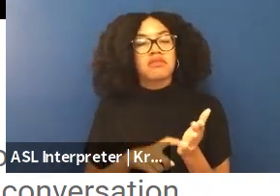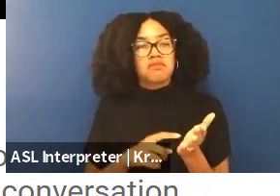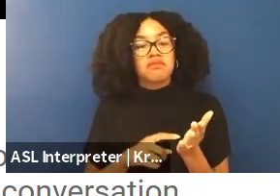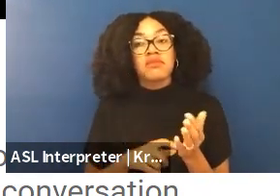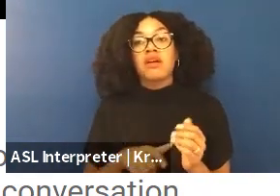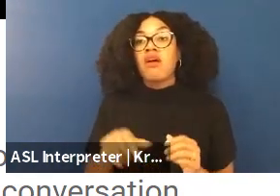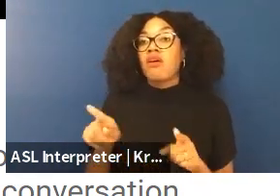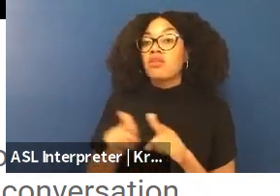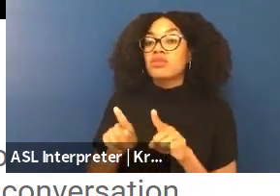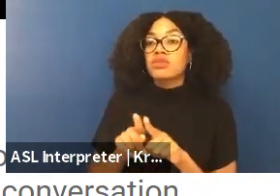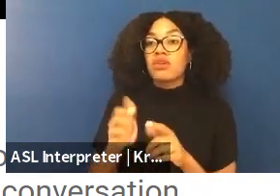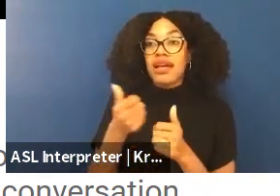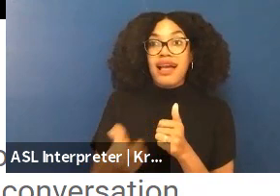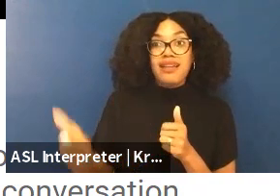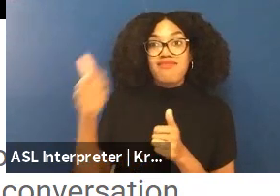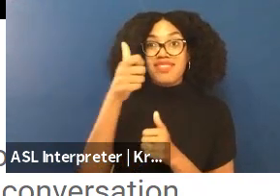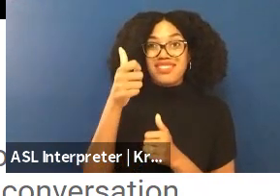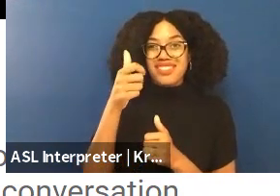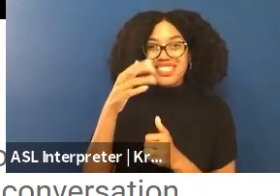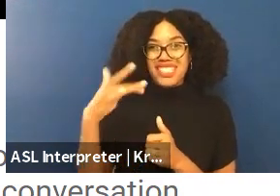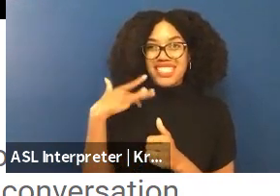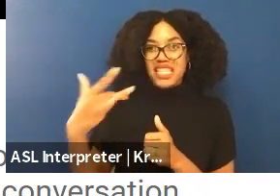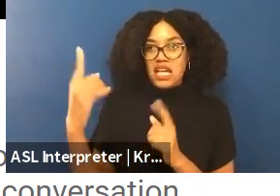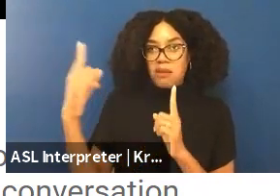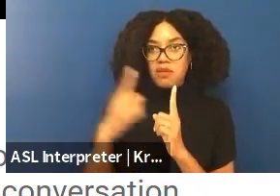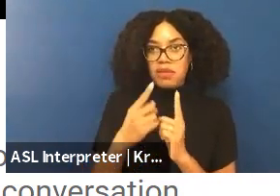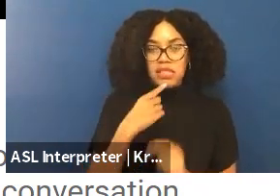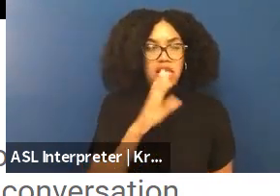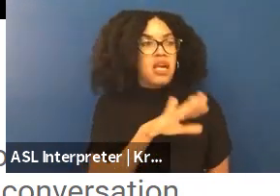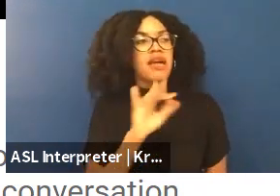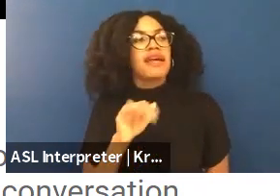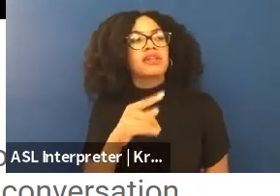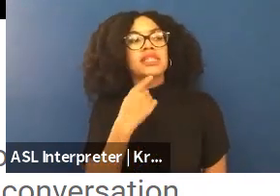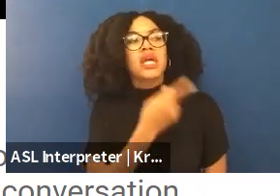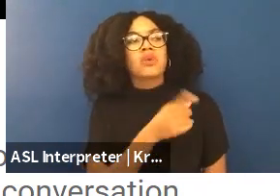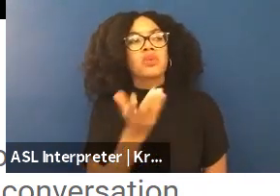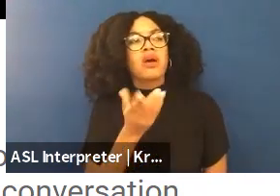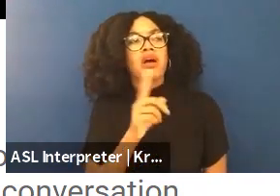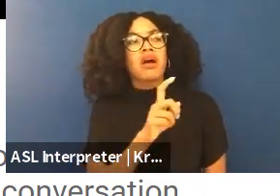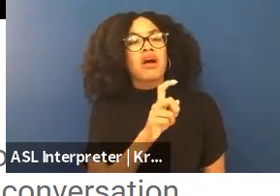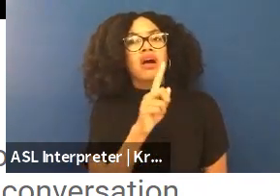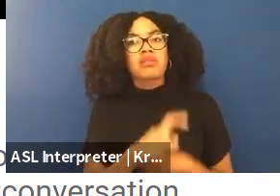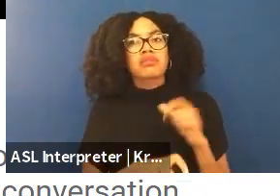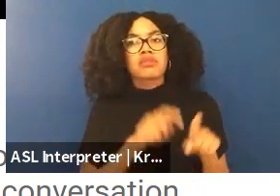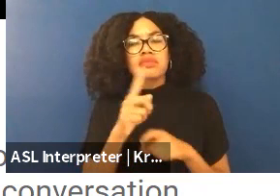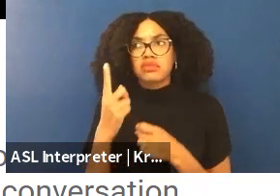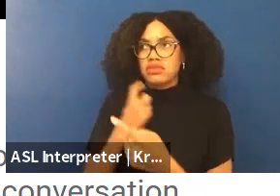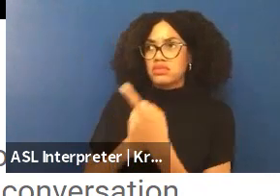like, "What are the faculty telling you? What are you hearing?" And it's a weird space to be in,